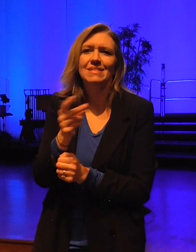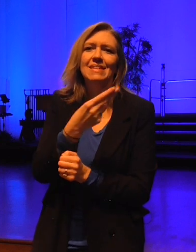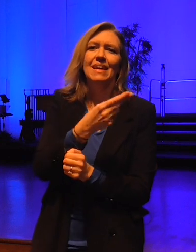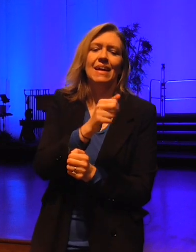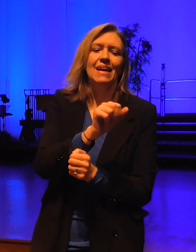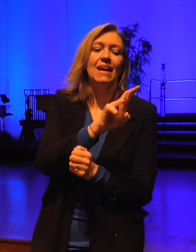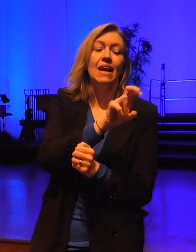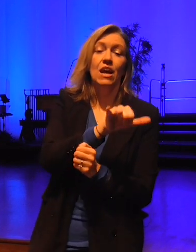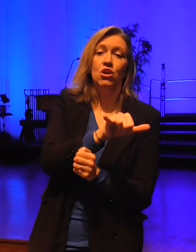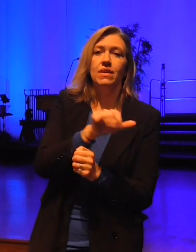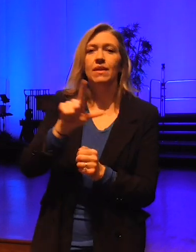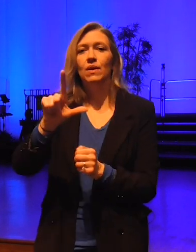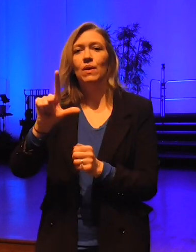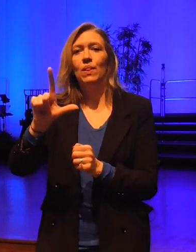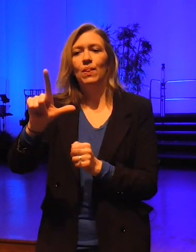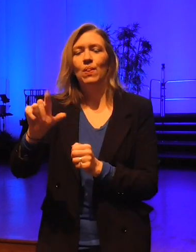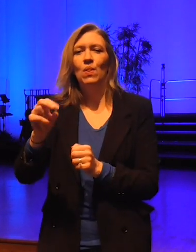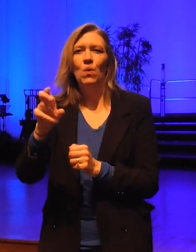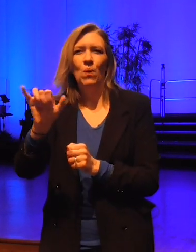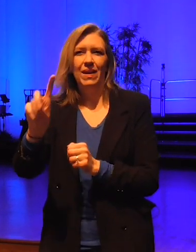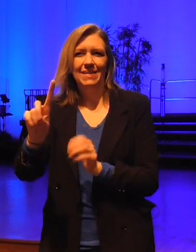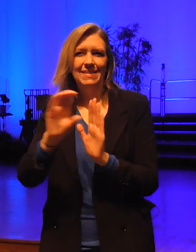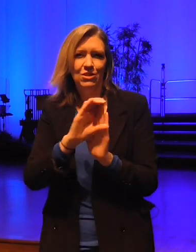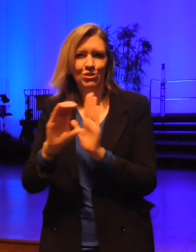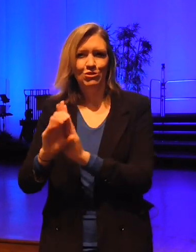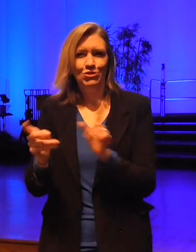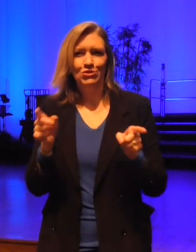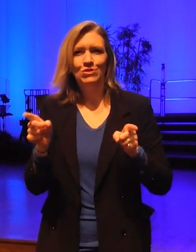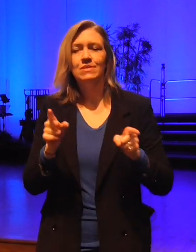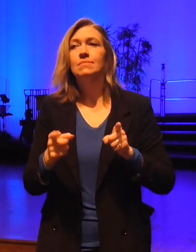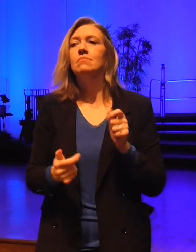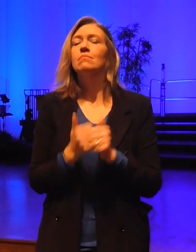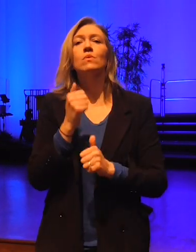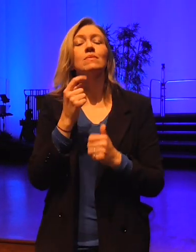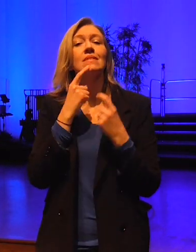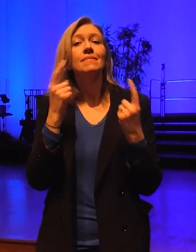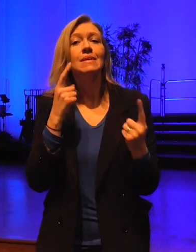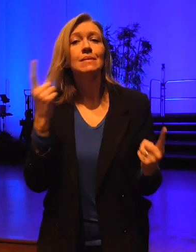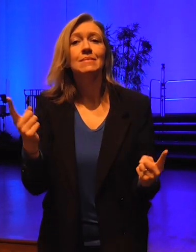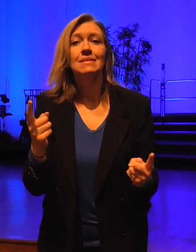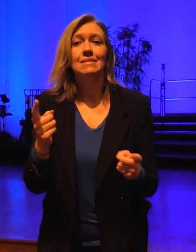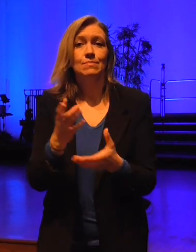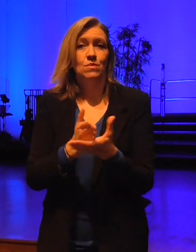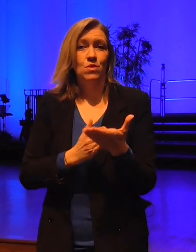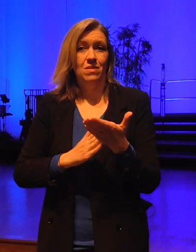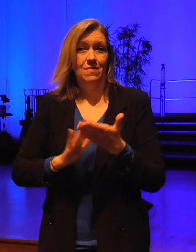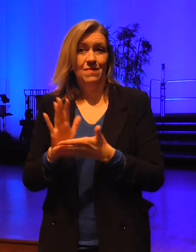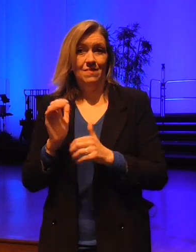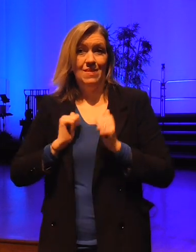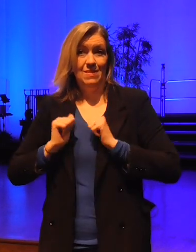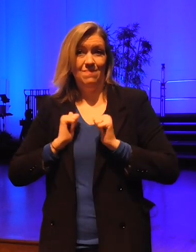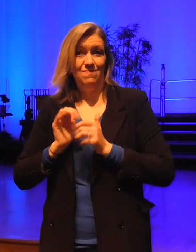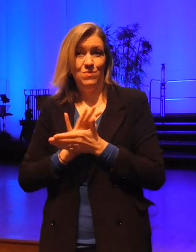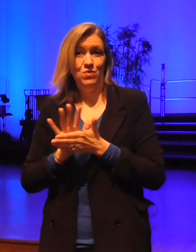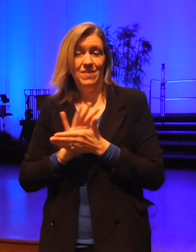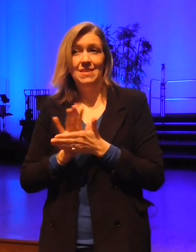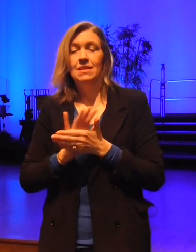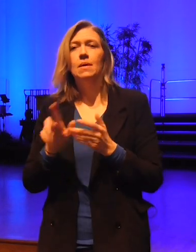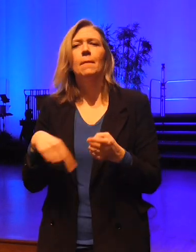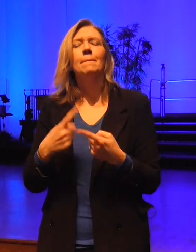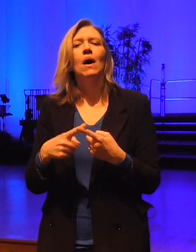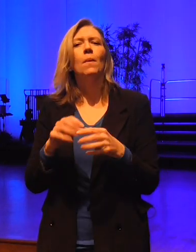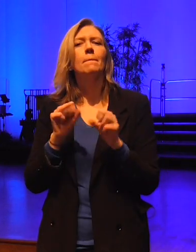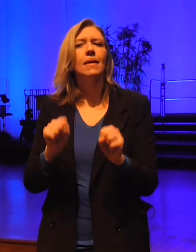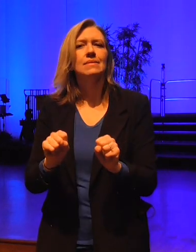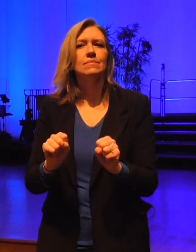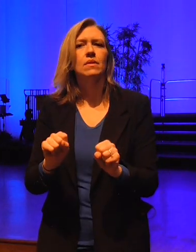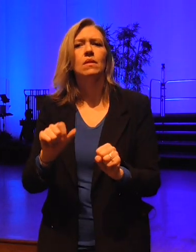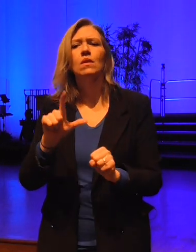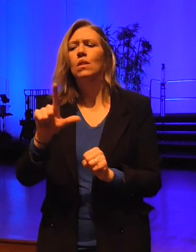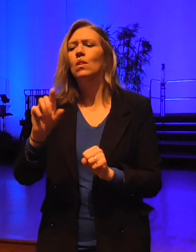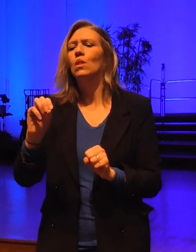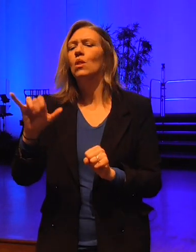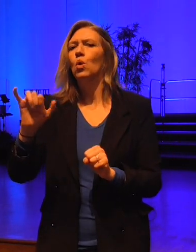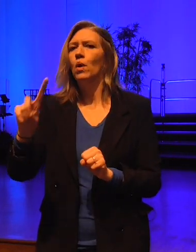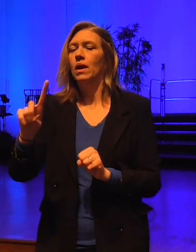and the most famous scene is about possibility Lloyd is in love with Mary and he says to her